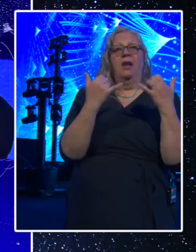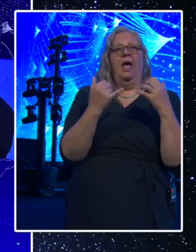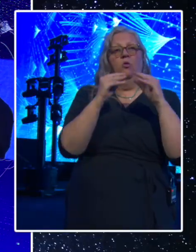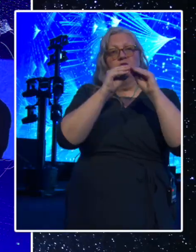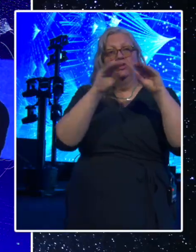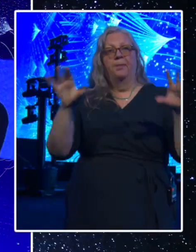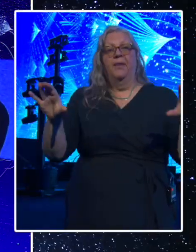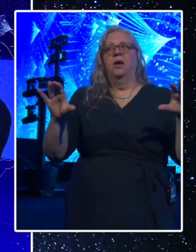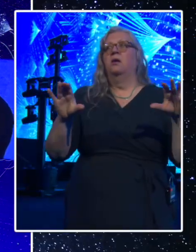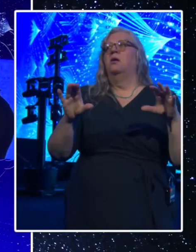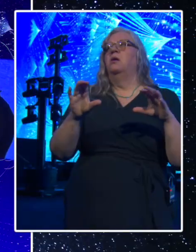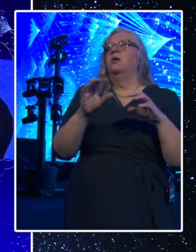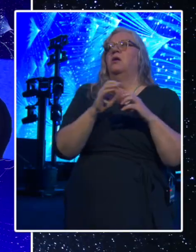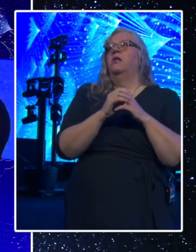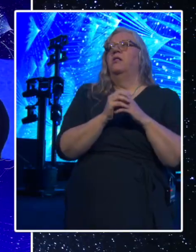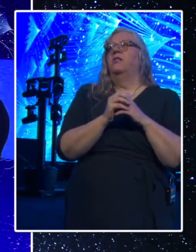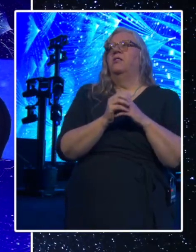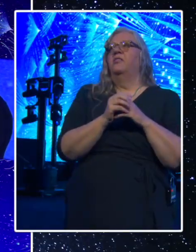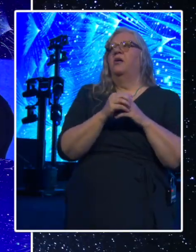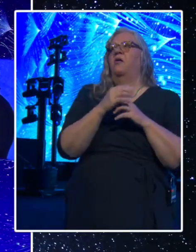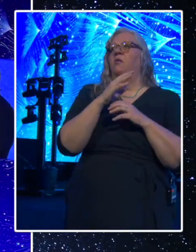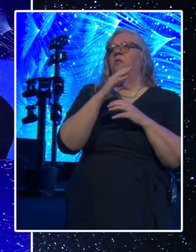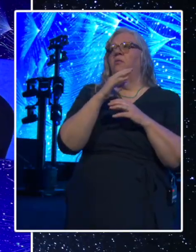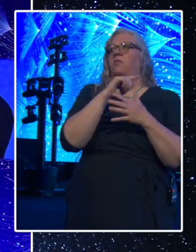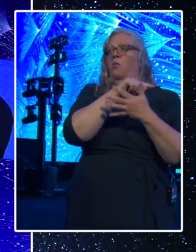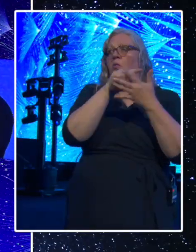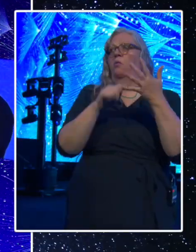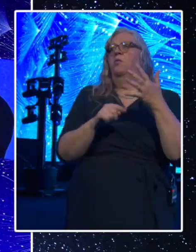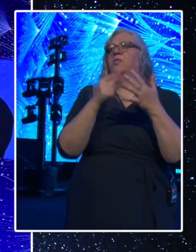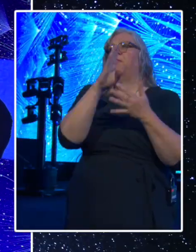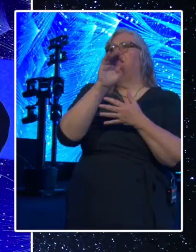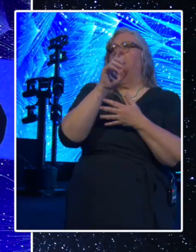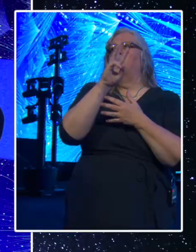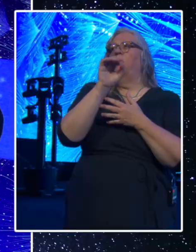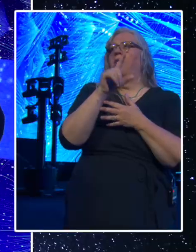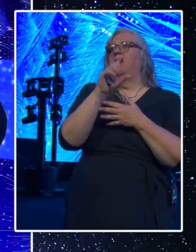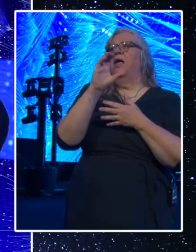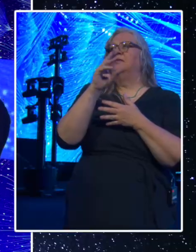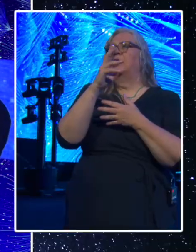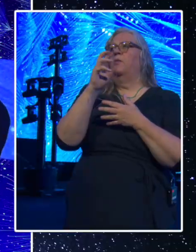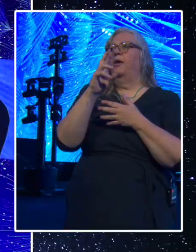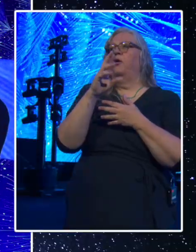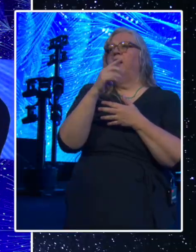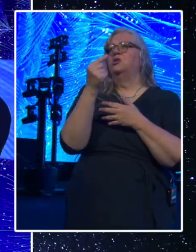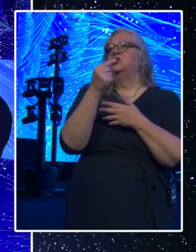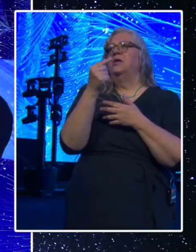we are now shipping the Grace Black-Alacelerator in the GB200-MVL72